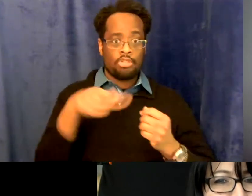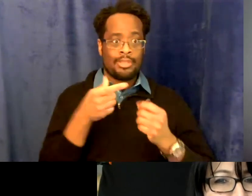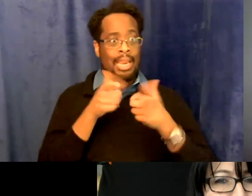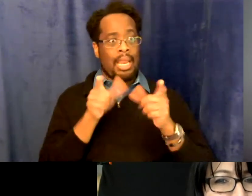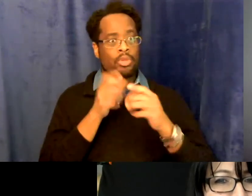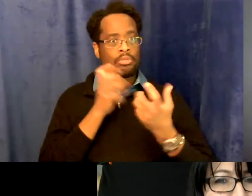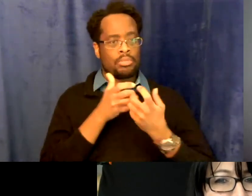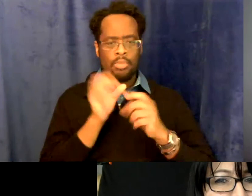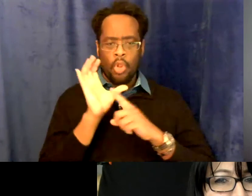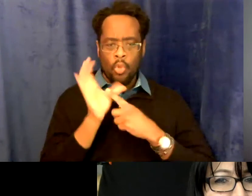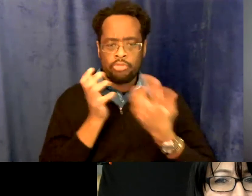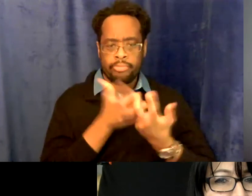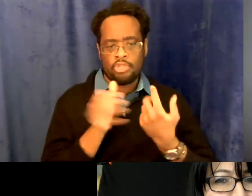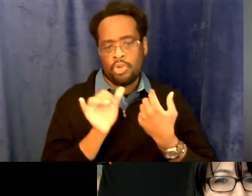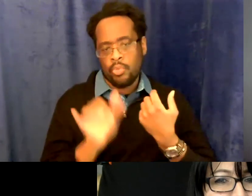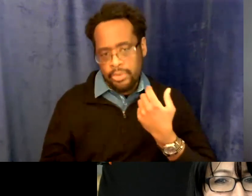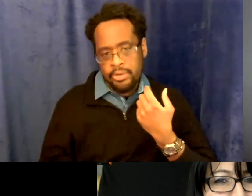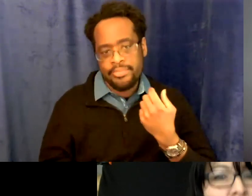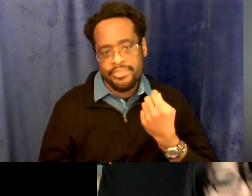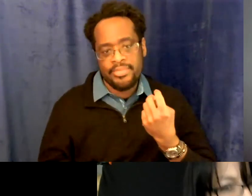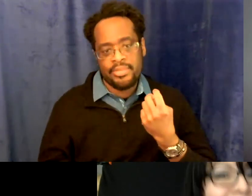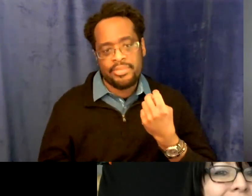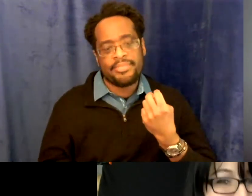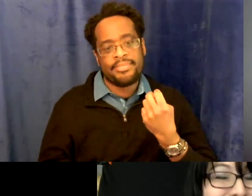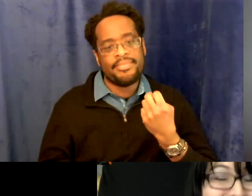really it's not just the language match it's the cultural match as well